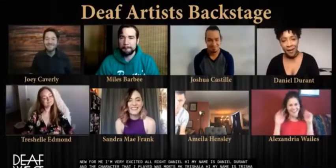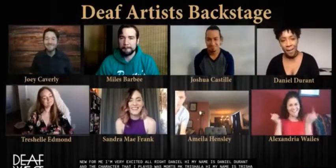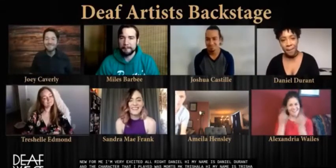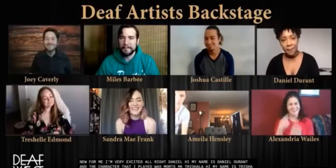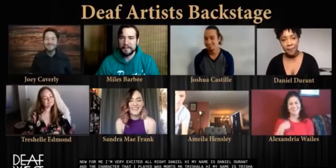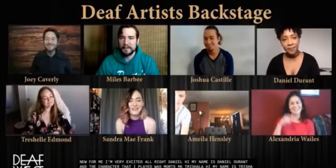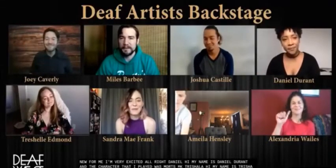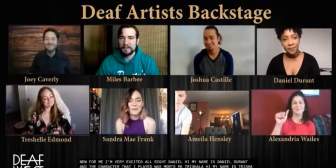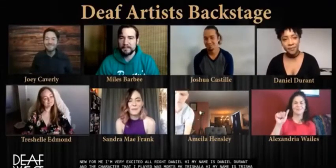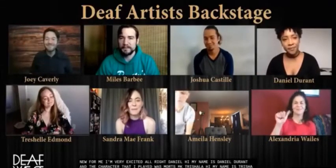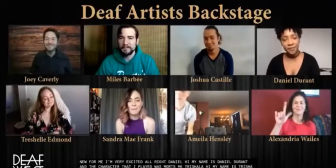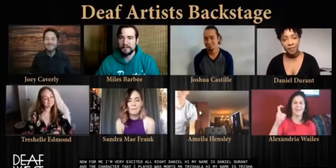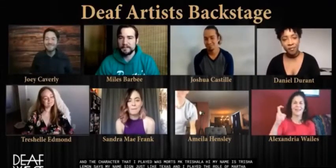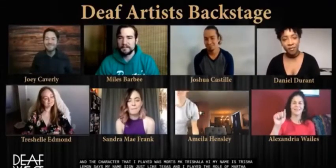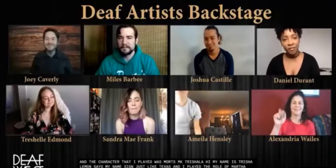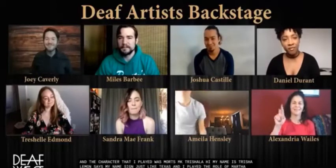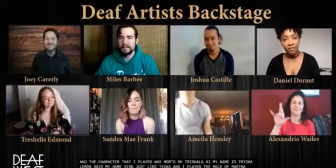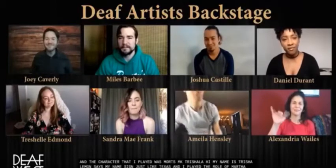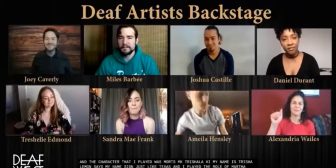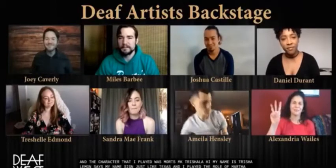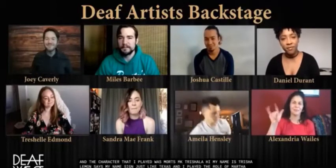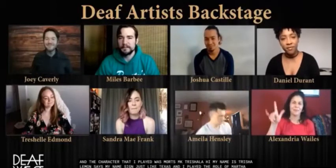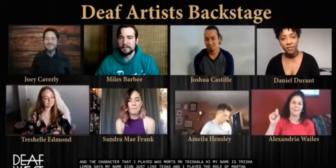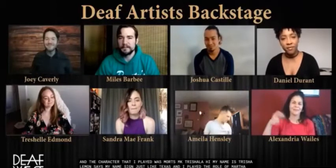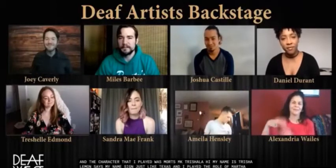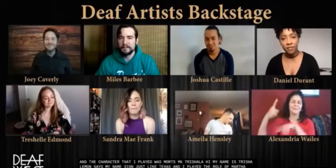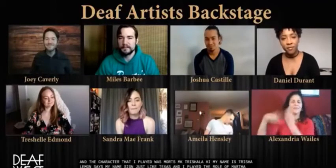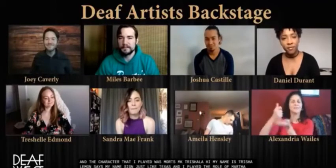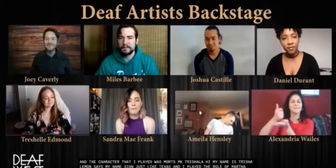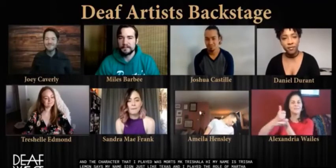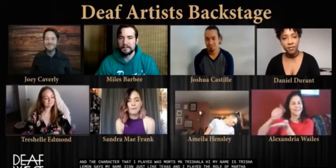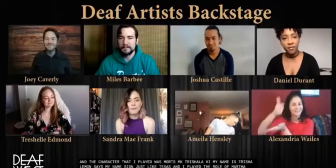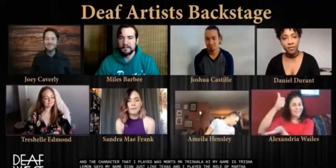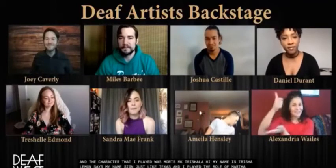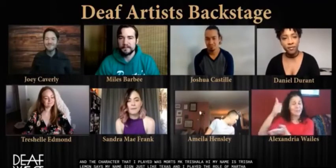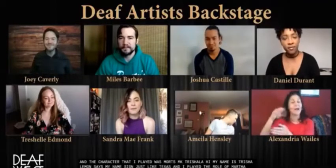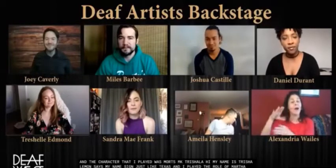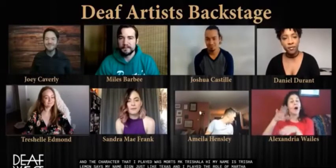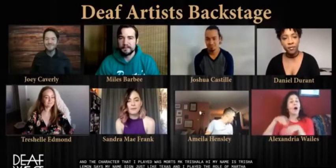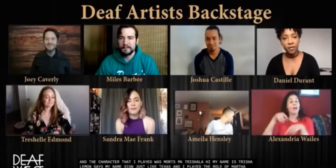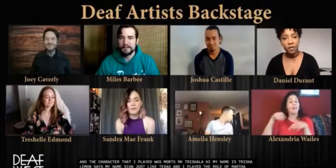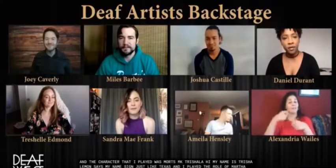Joey: And Alexandria. Alexandria Wailes: Hi, everybody. My name is Alexandria Wailes.